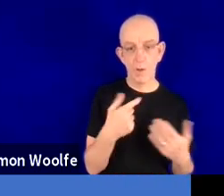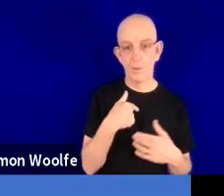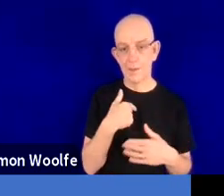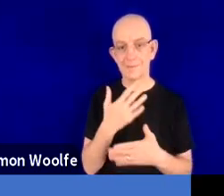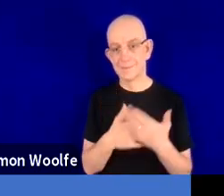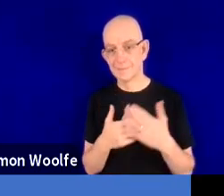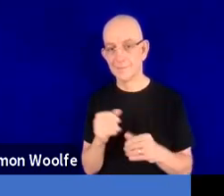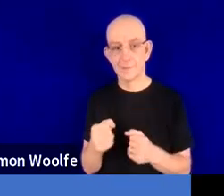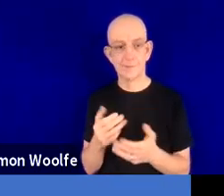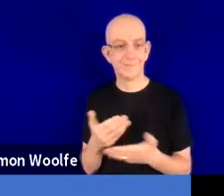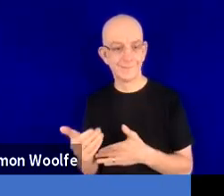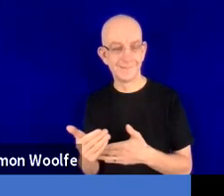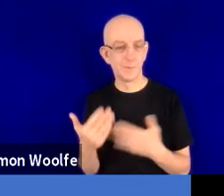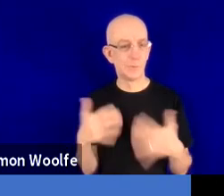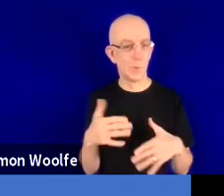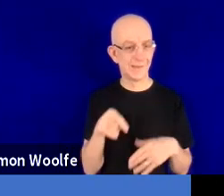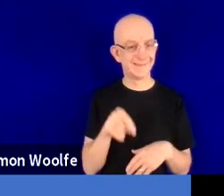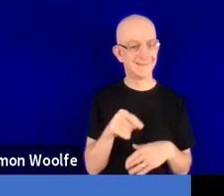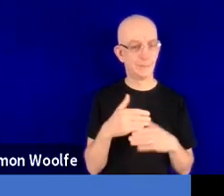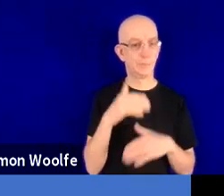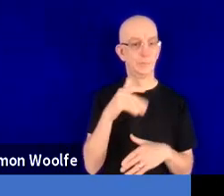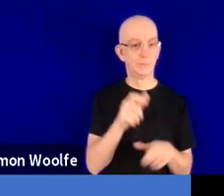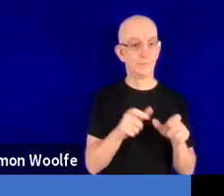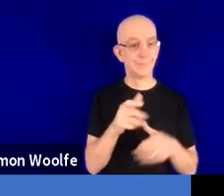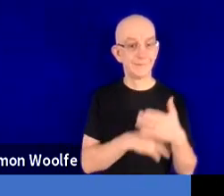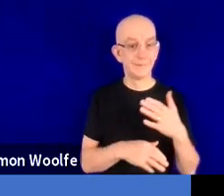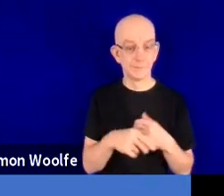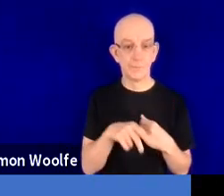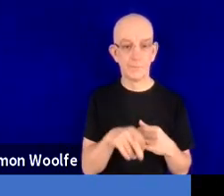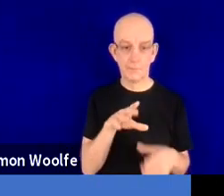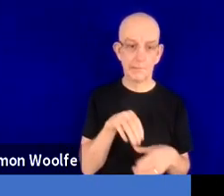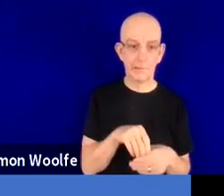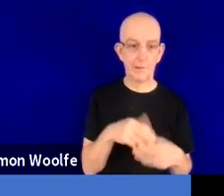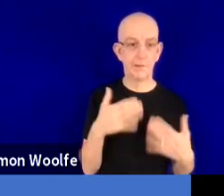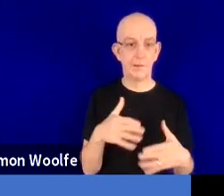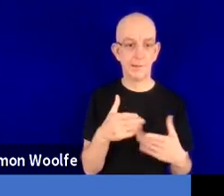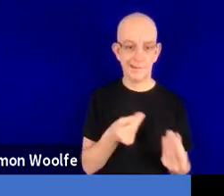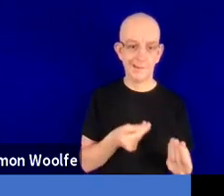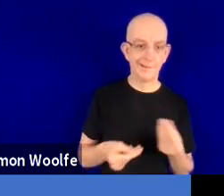So it is important to make this one benefit when you can have only one disability benefit